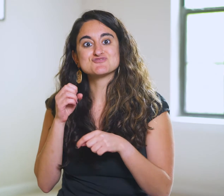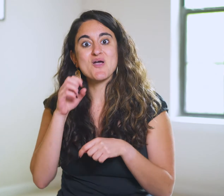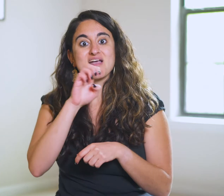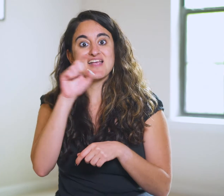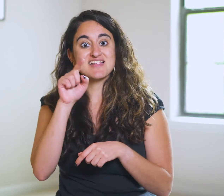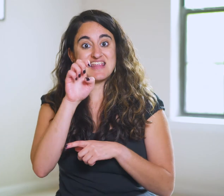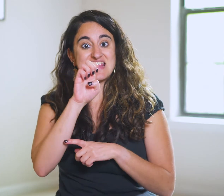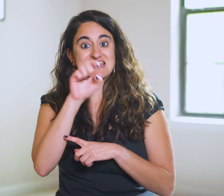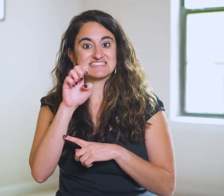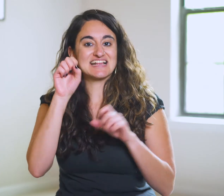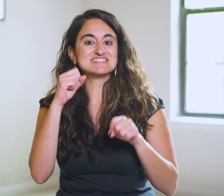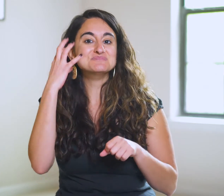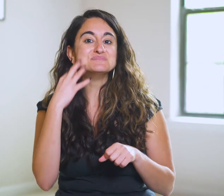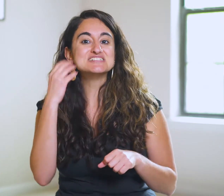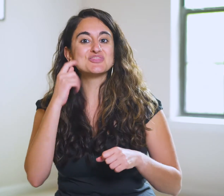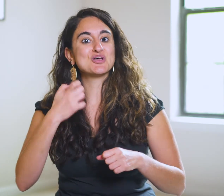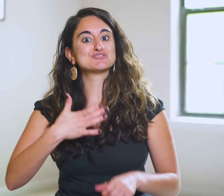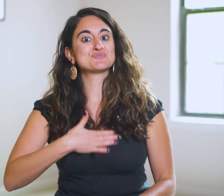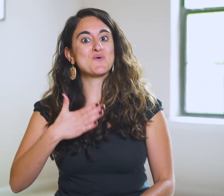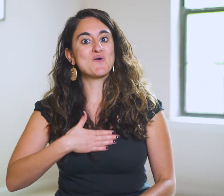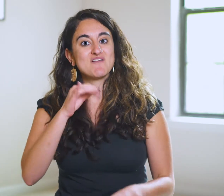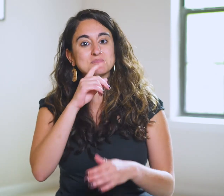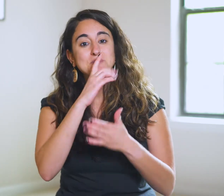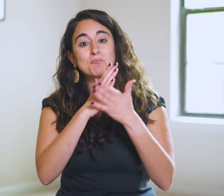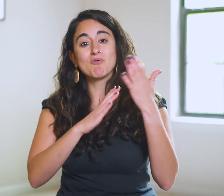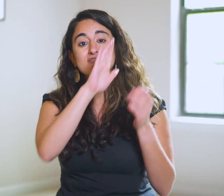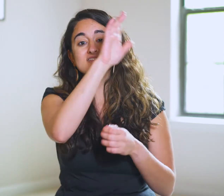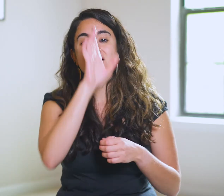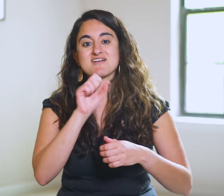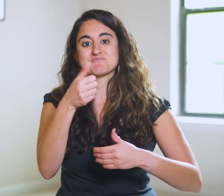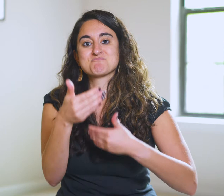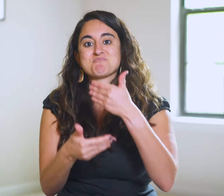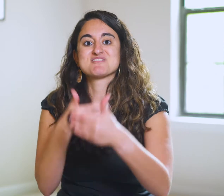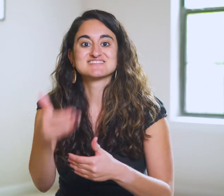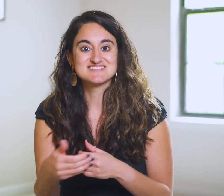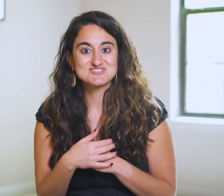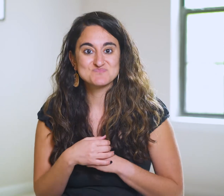so Ezekiel gets the joy of being part of God’s process!